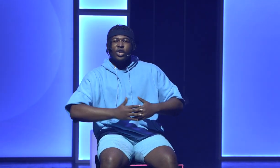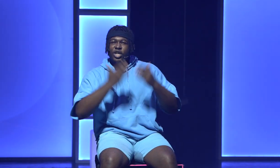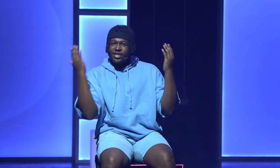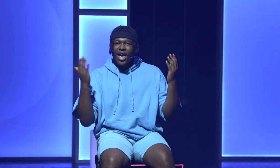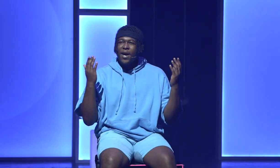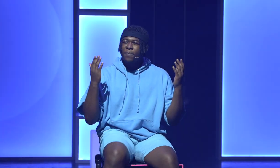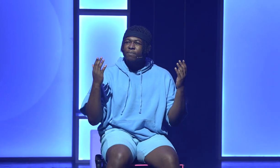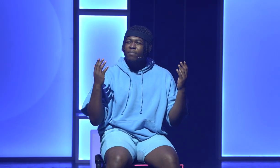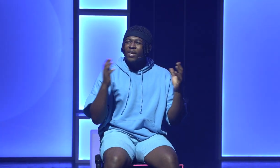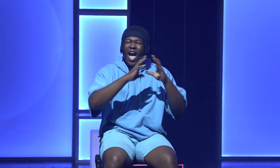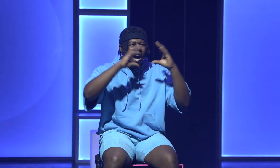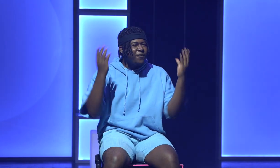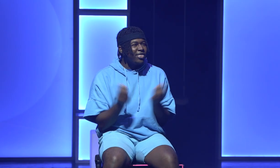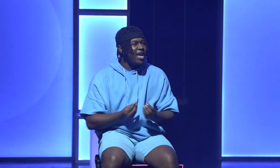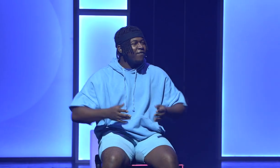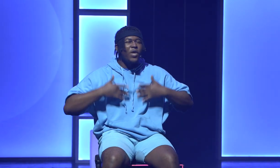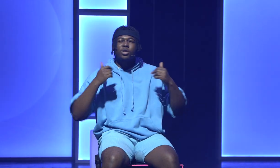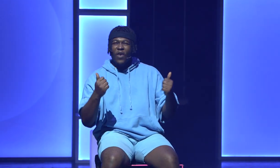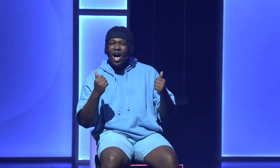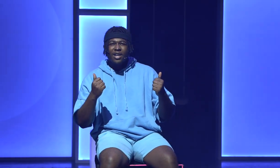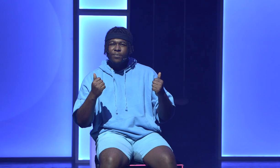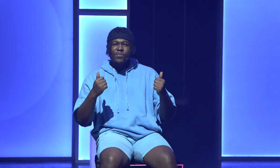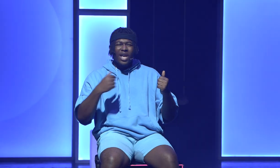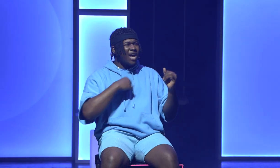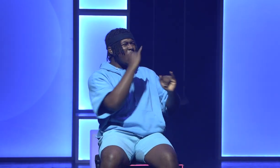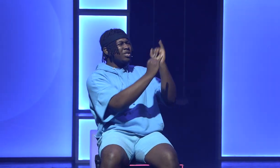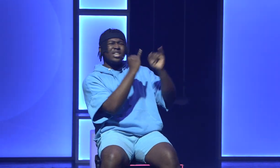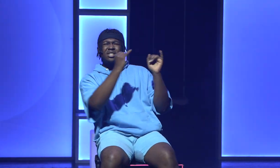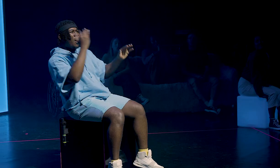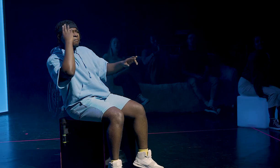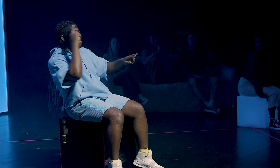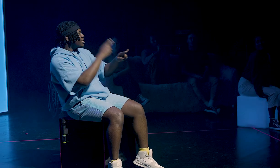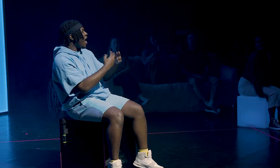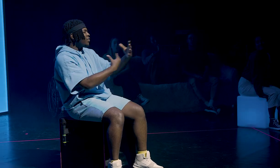On a good day, everything feels fine. I don't diss Mum and Dad for not taking